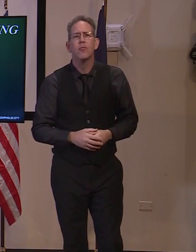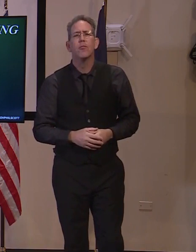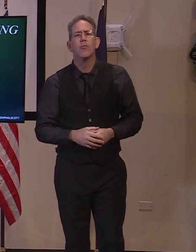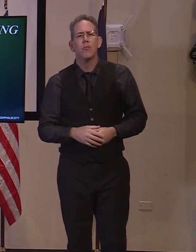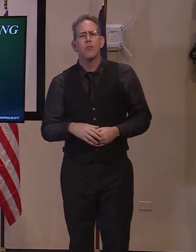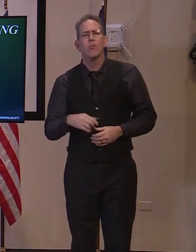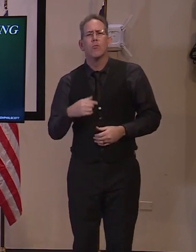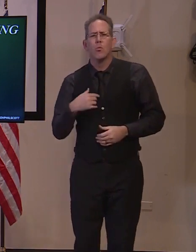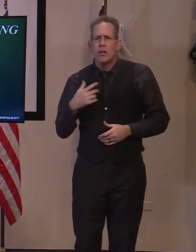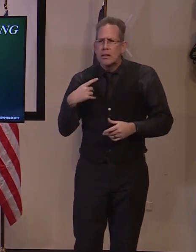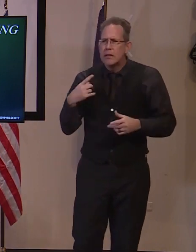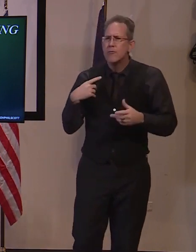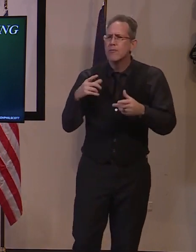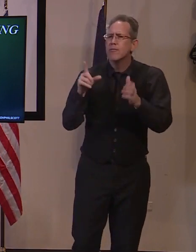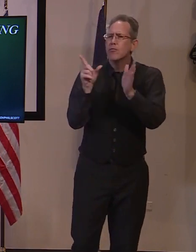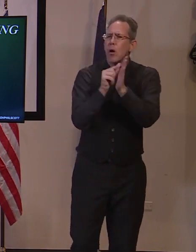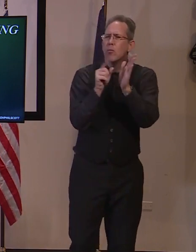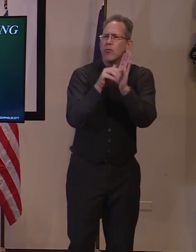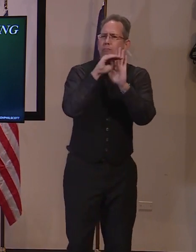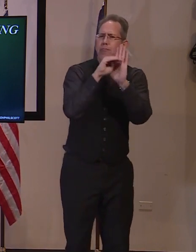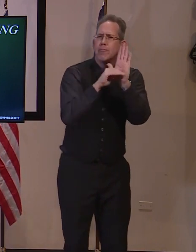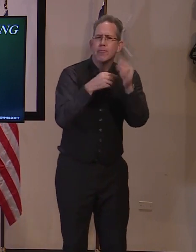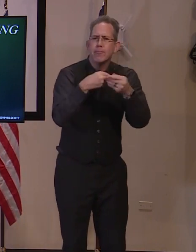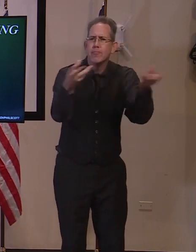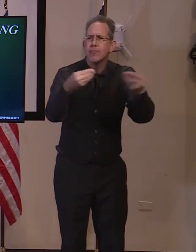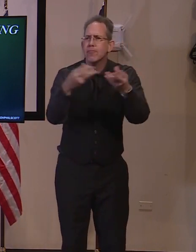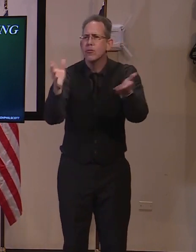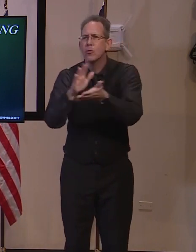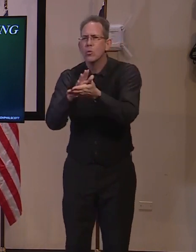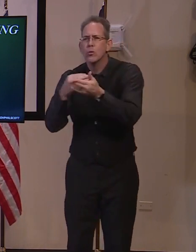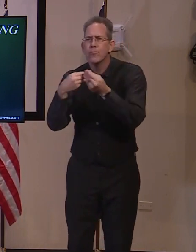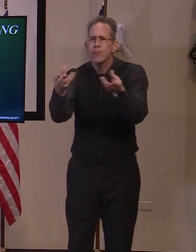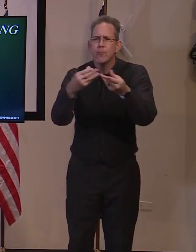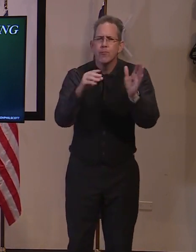conditions and if conditions change will make adjustments to those